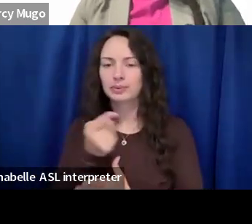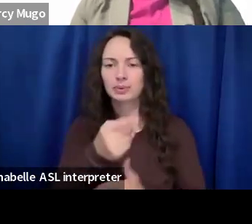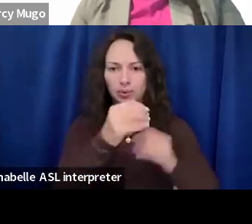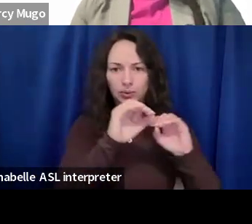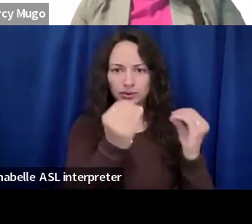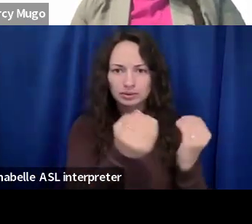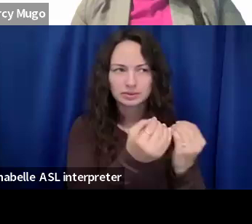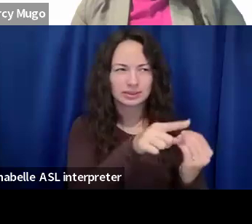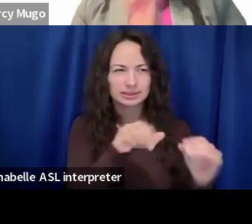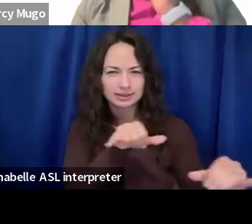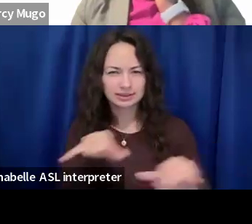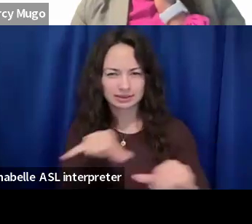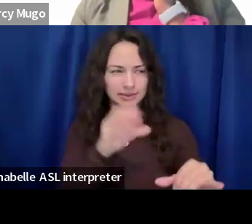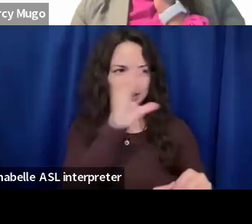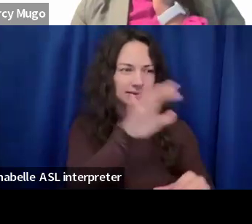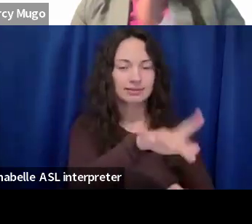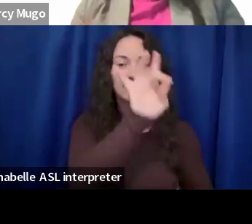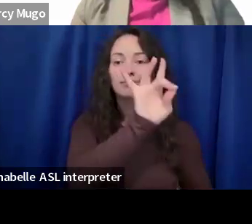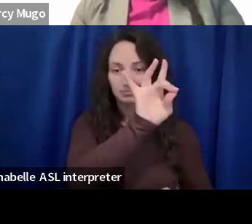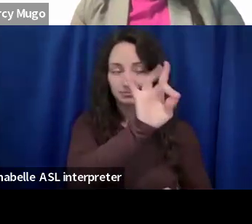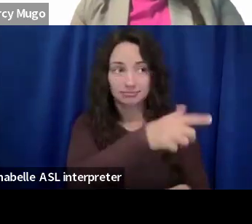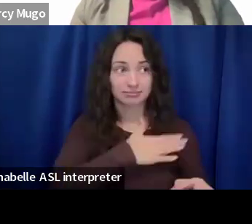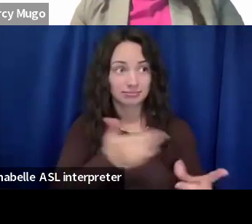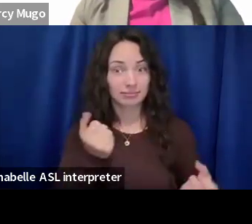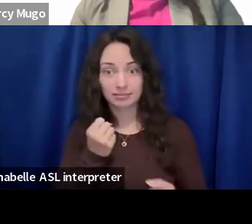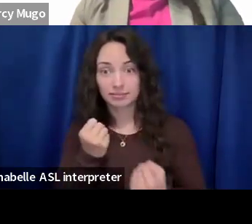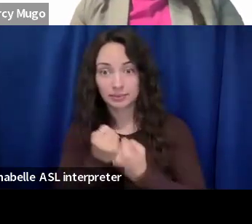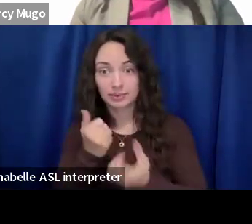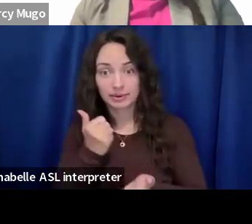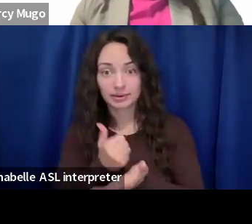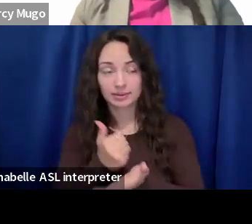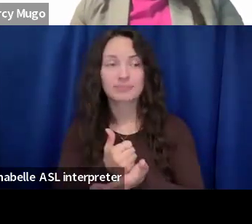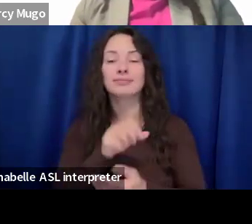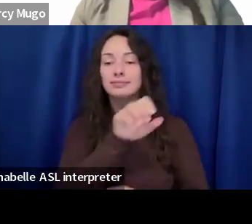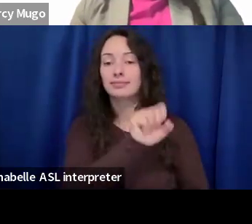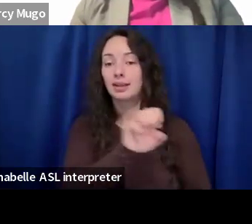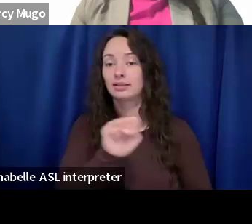similar things that were willing to help out. We even had another S-STEM grant it was teaching